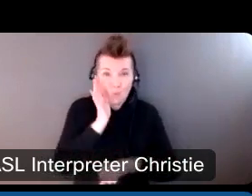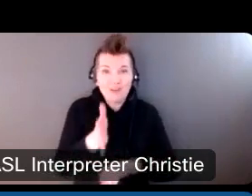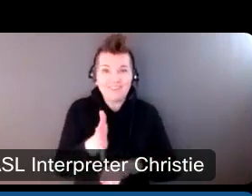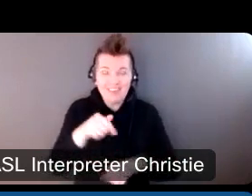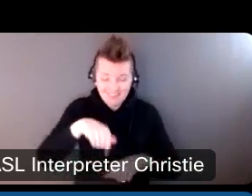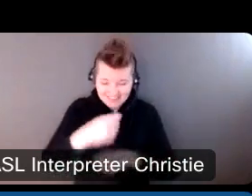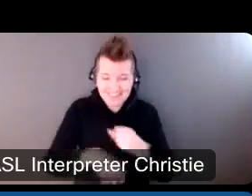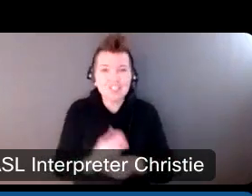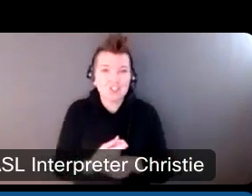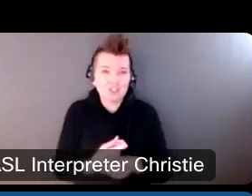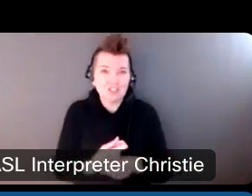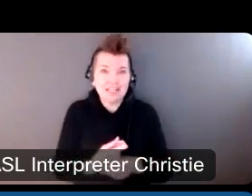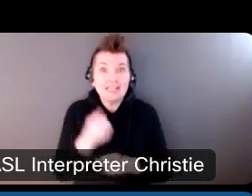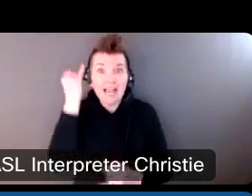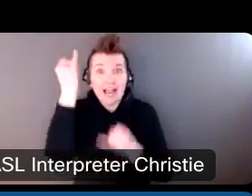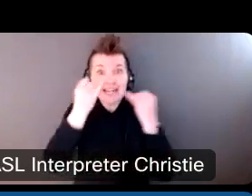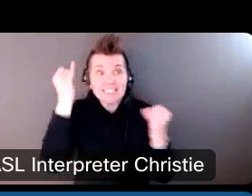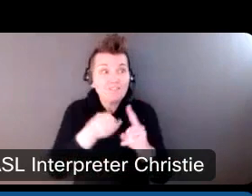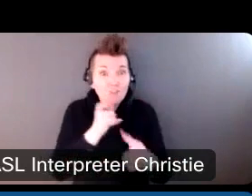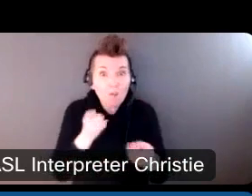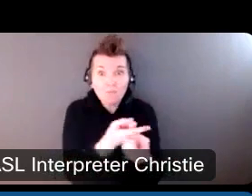These are ideas that came from many of you on this call.